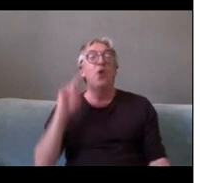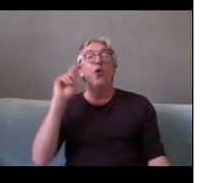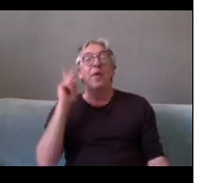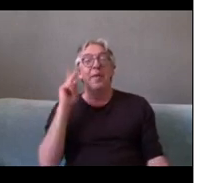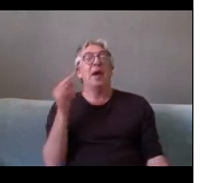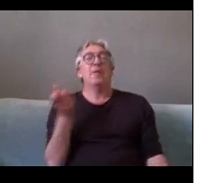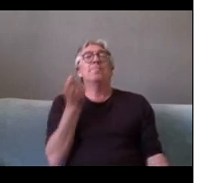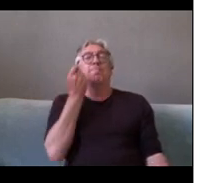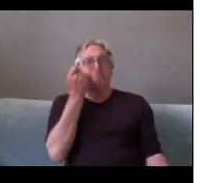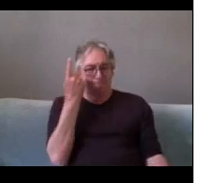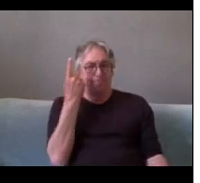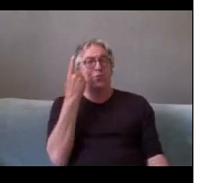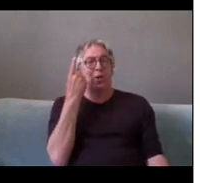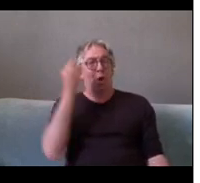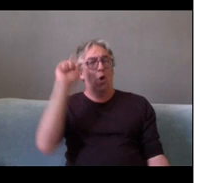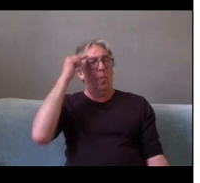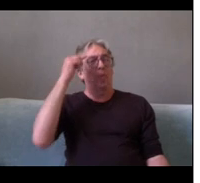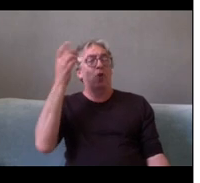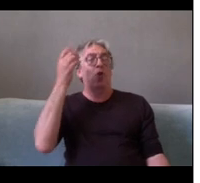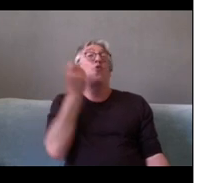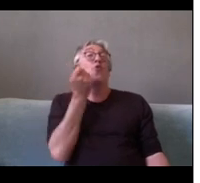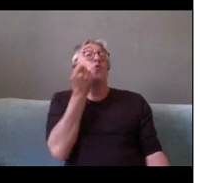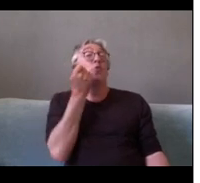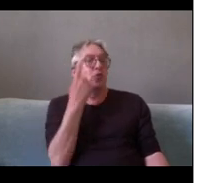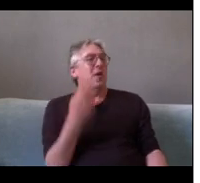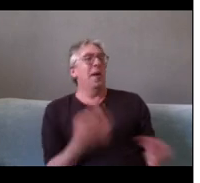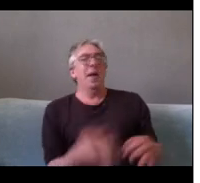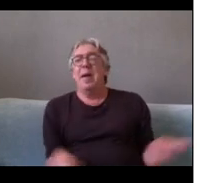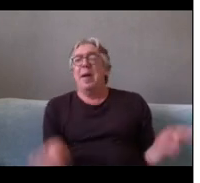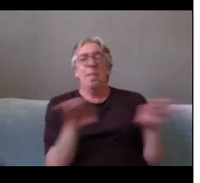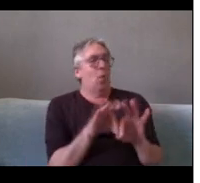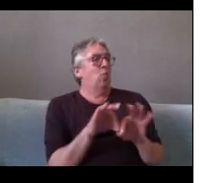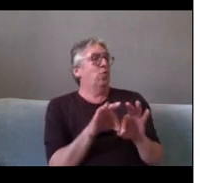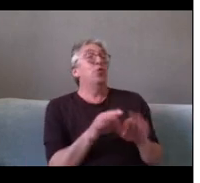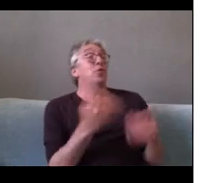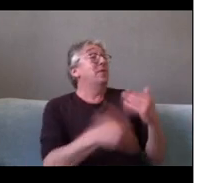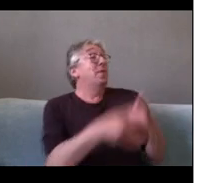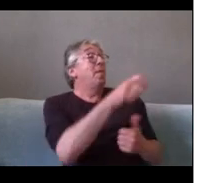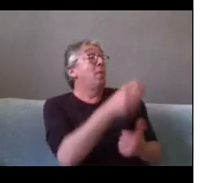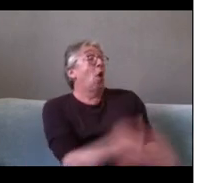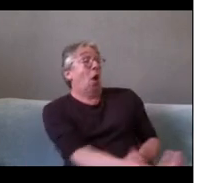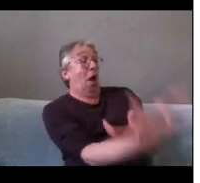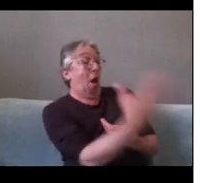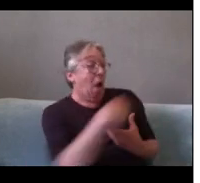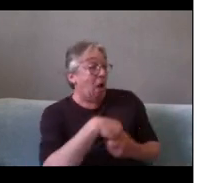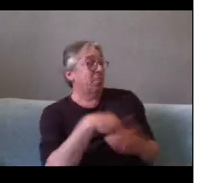and greatly improves your ability to do your work. So thank you, Robert.